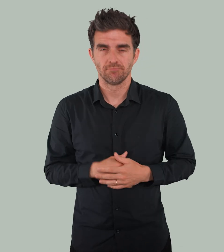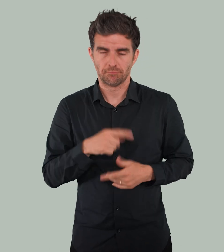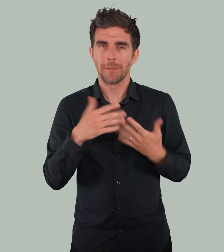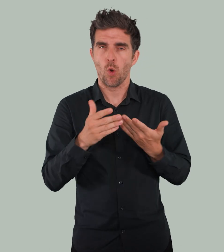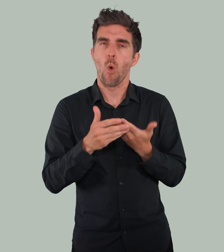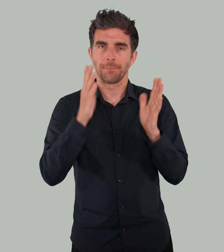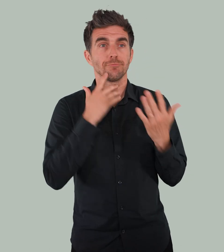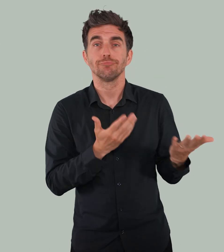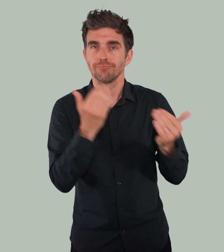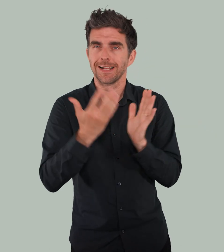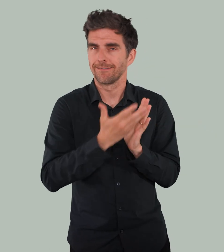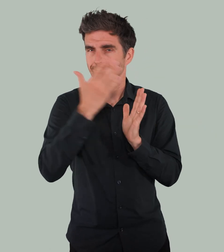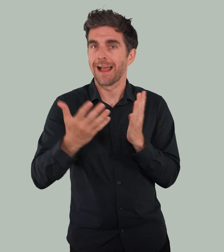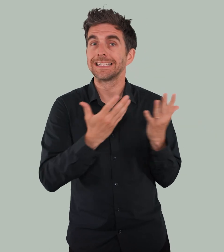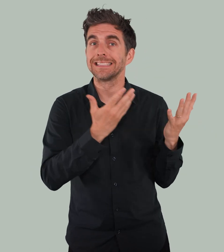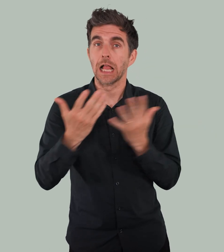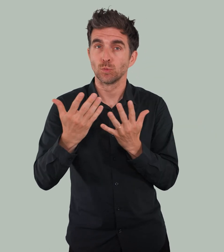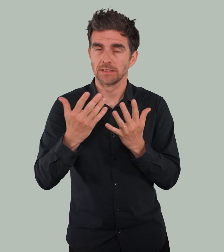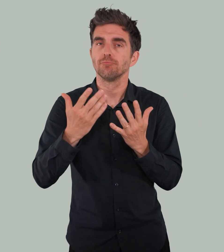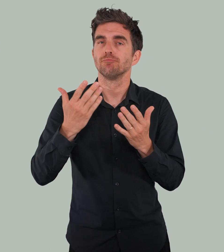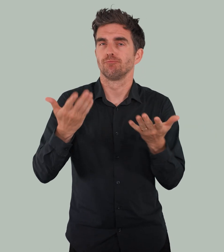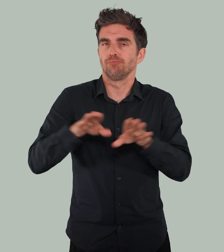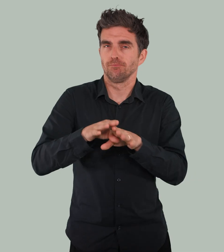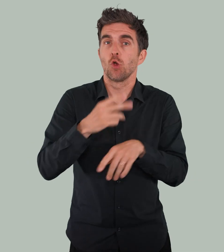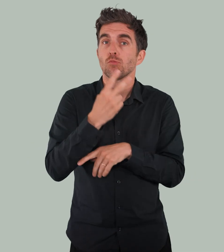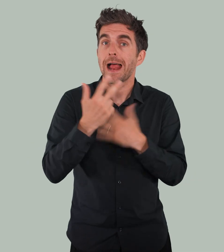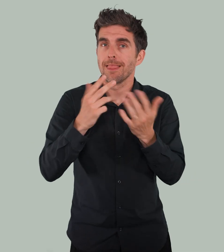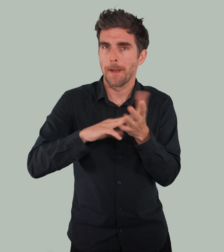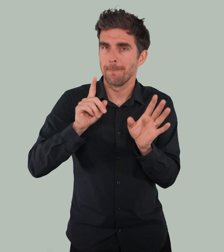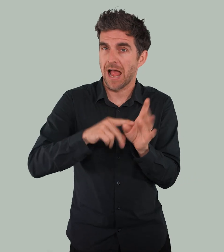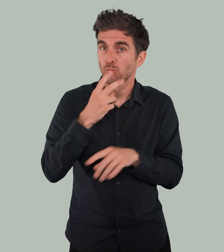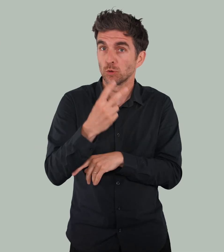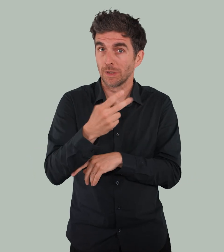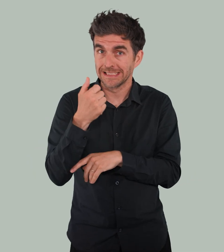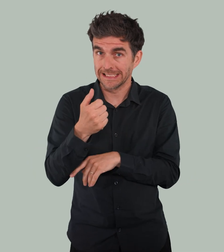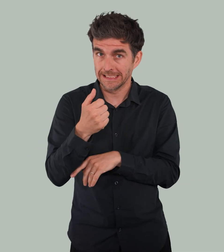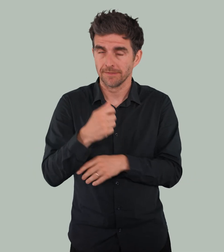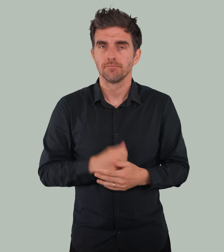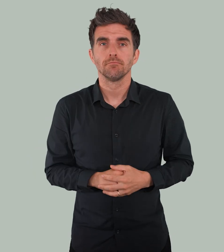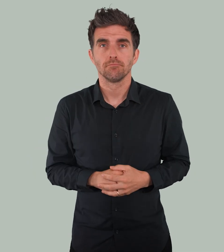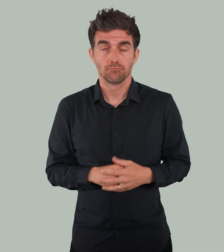It remained open for 10 weeks, closing on 28 May 2026, and